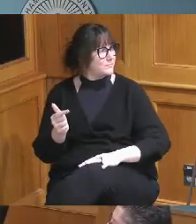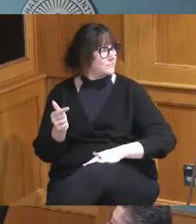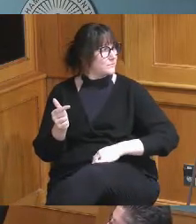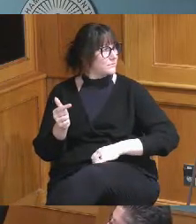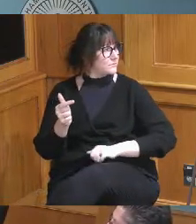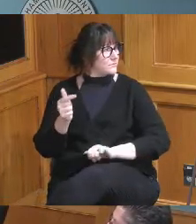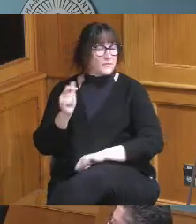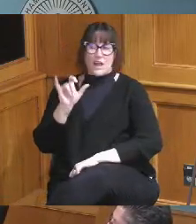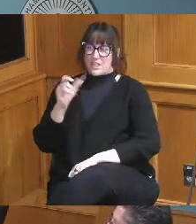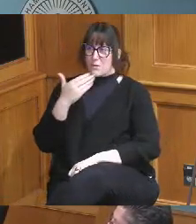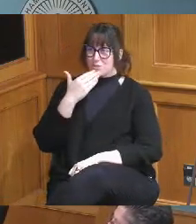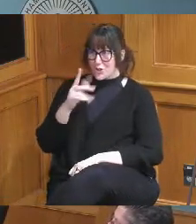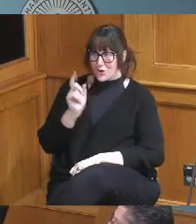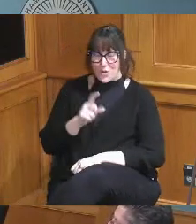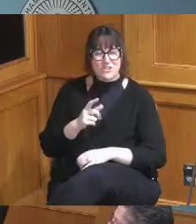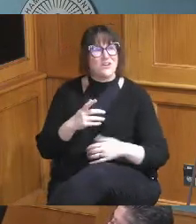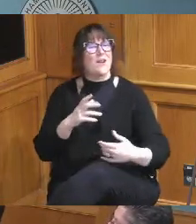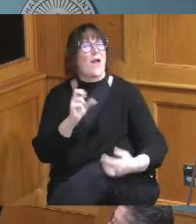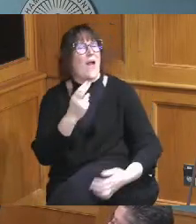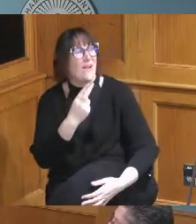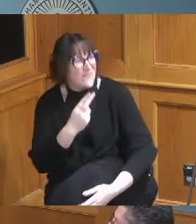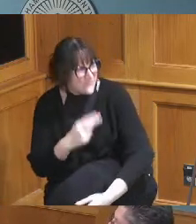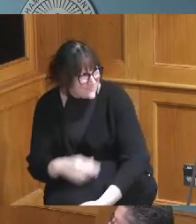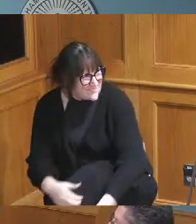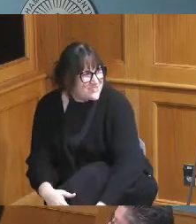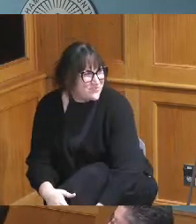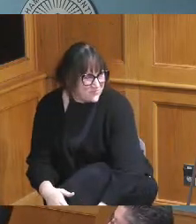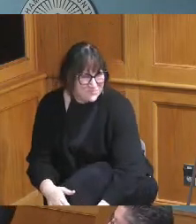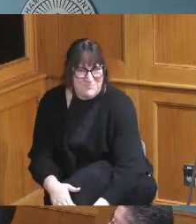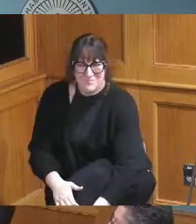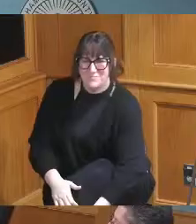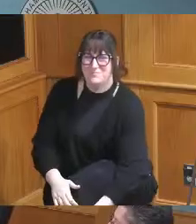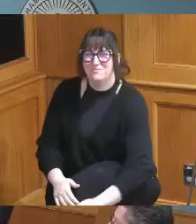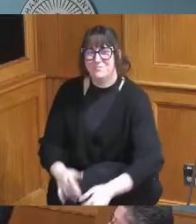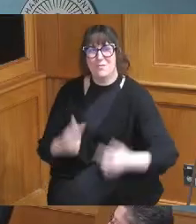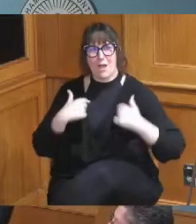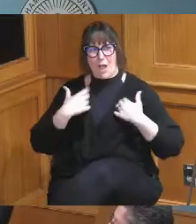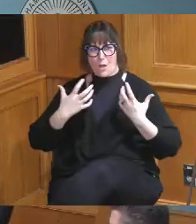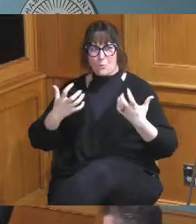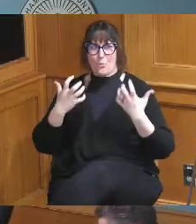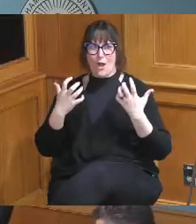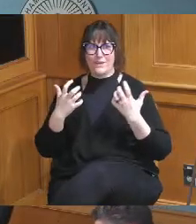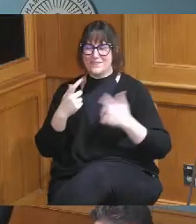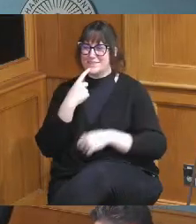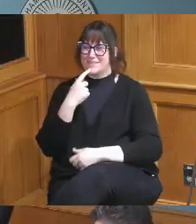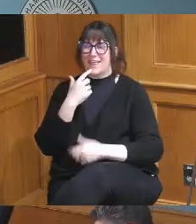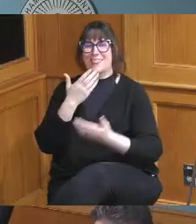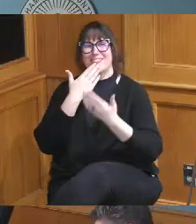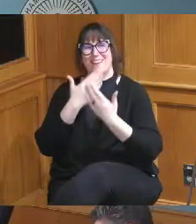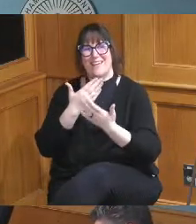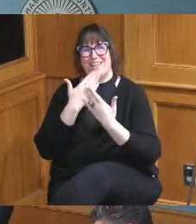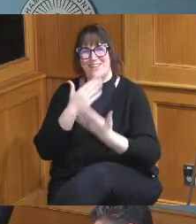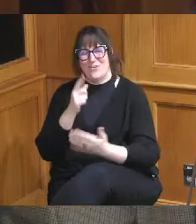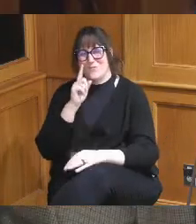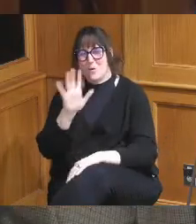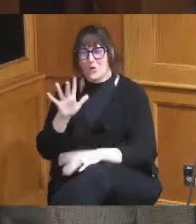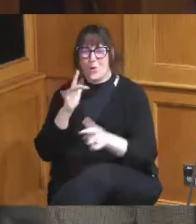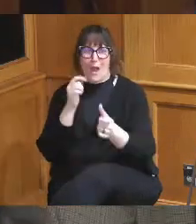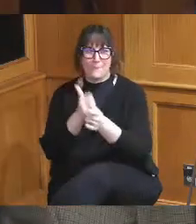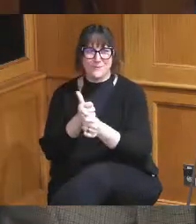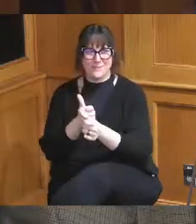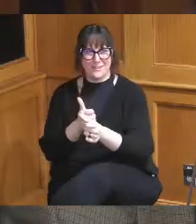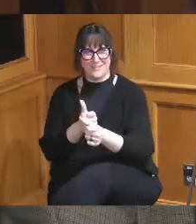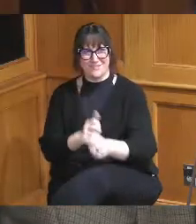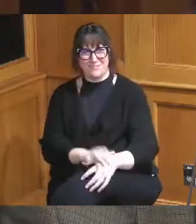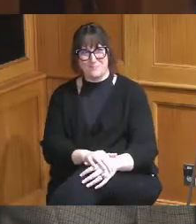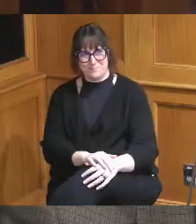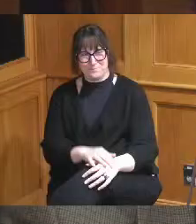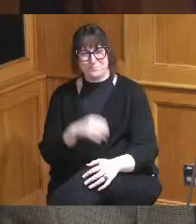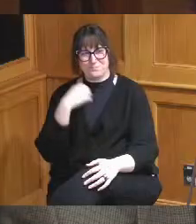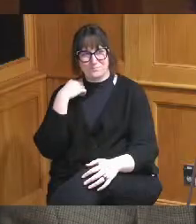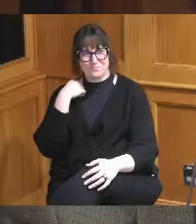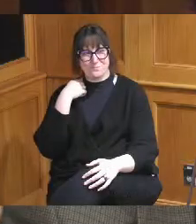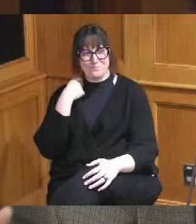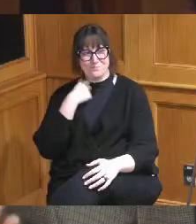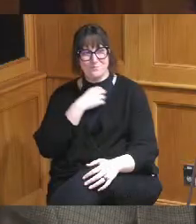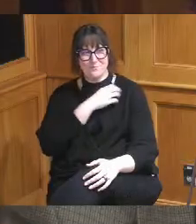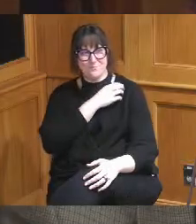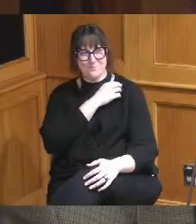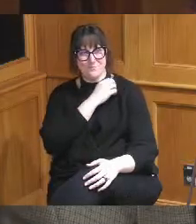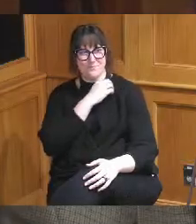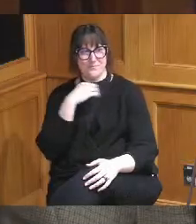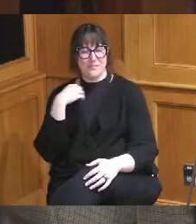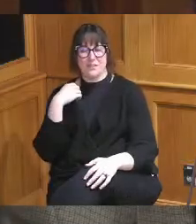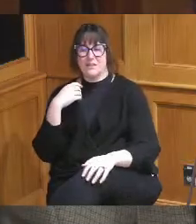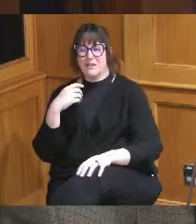she had a good question no I just wanted to say thank you for the update and like we said earlier